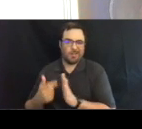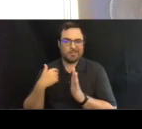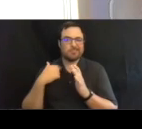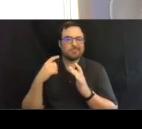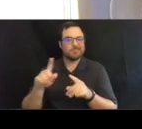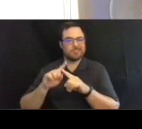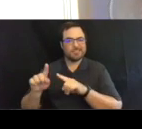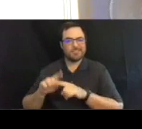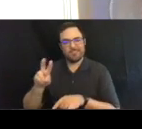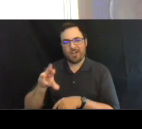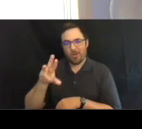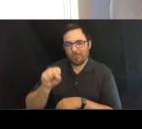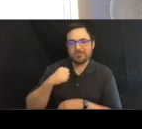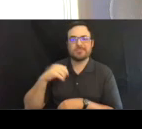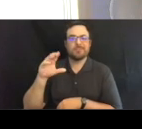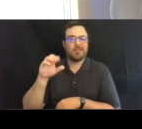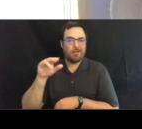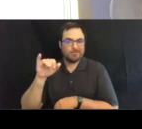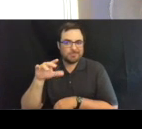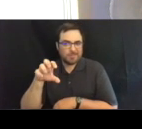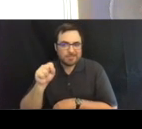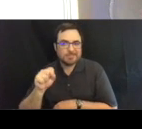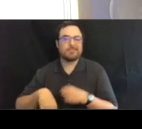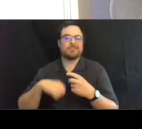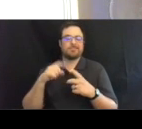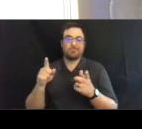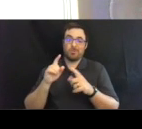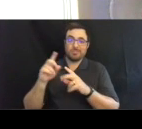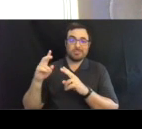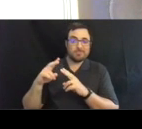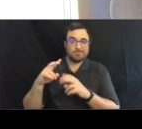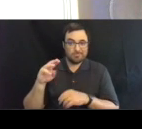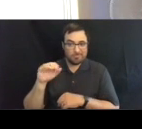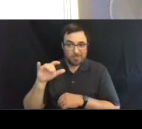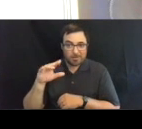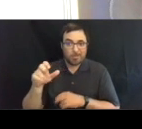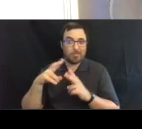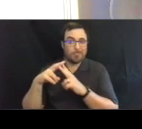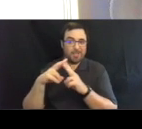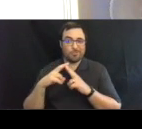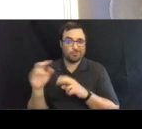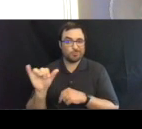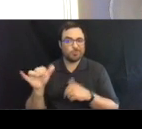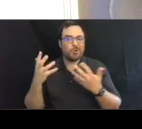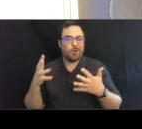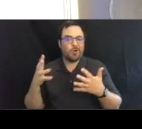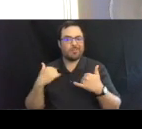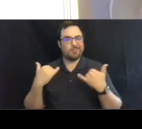and consonants. And even he's built up some of those minimal pairs. So and.. he's using more communication...